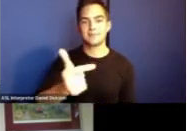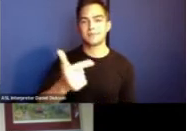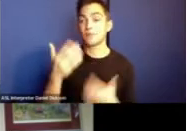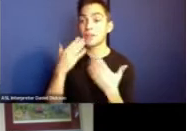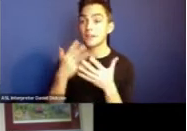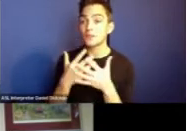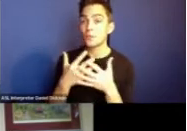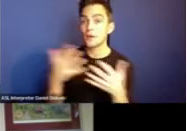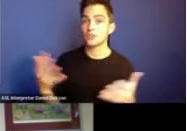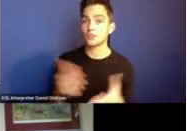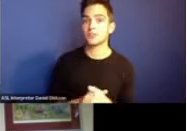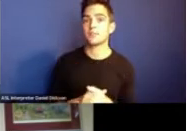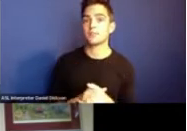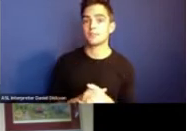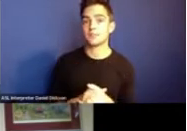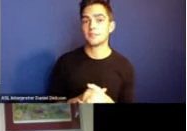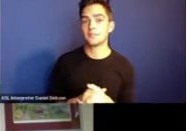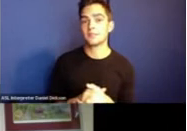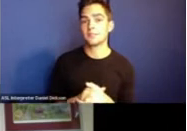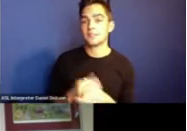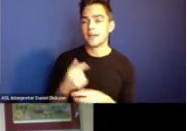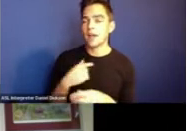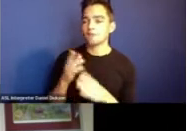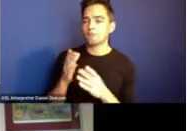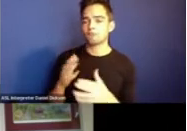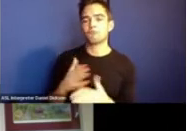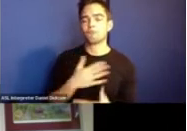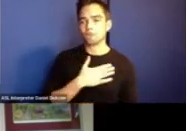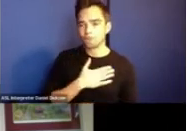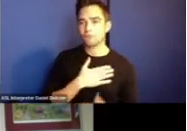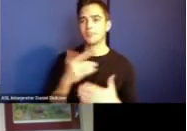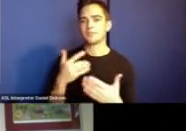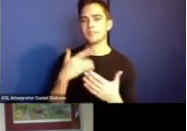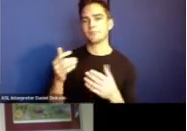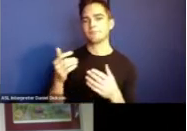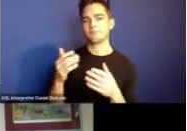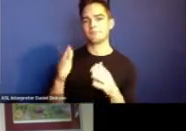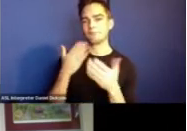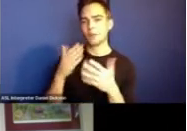very much. I am very honored to have the opportunity to come and share my experience with the